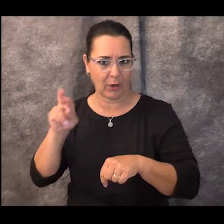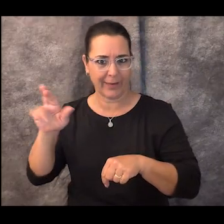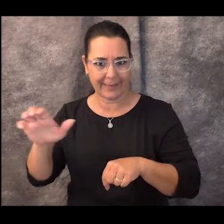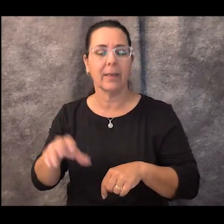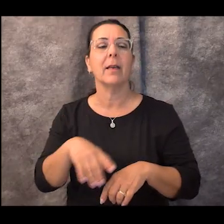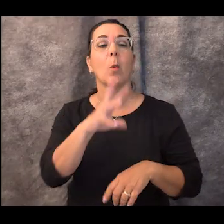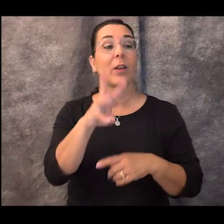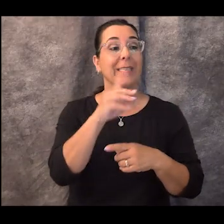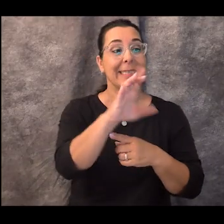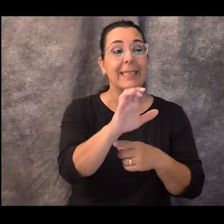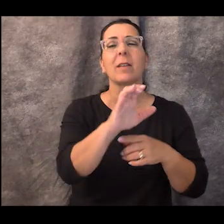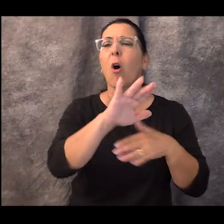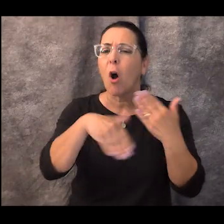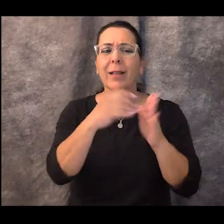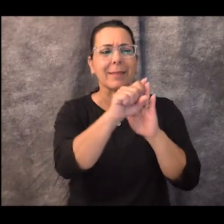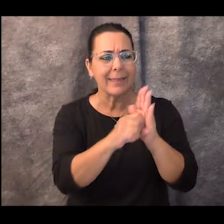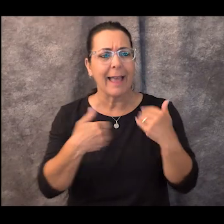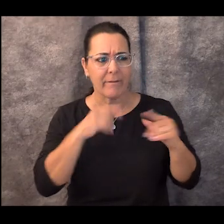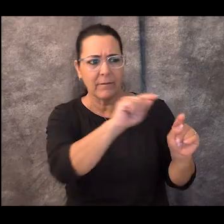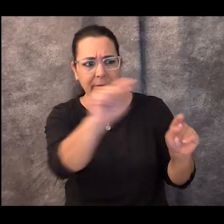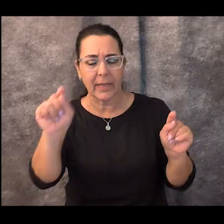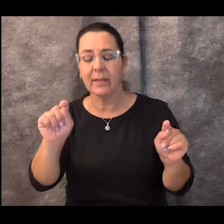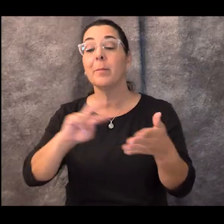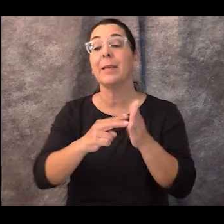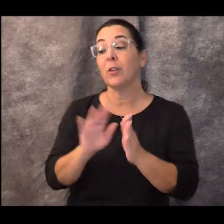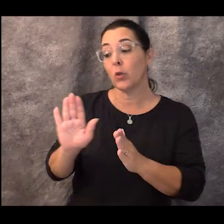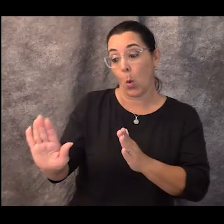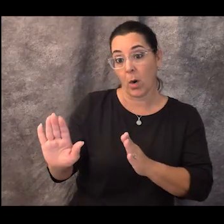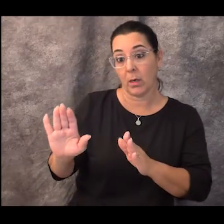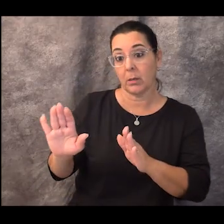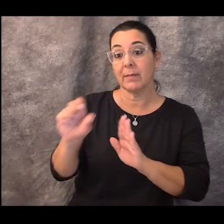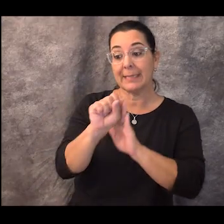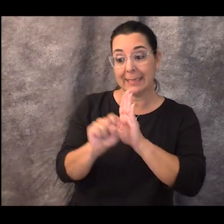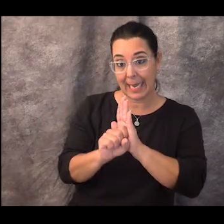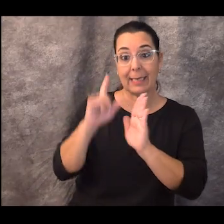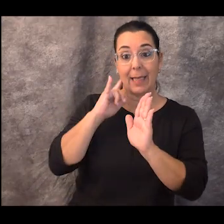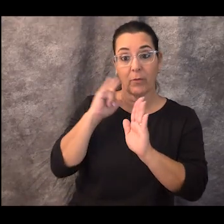So the work that you're doing at the state level, California, that's your turf, right?